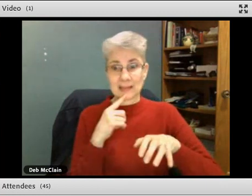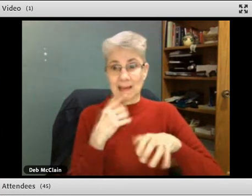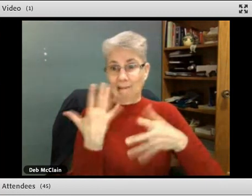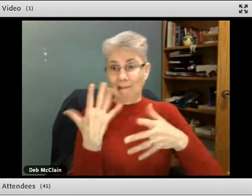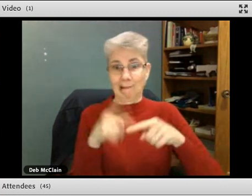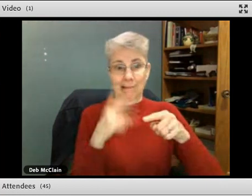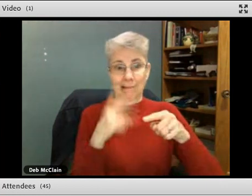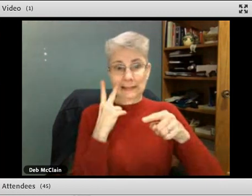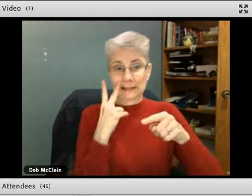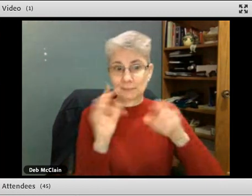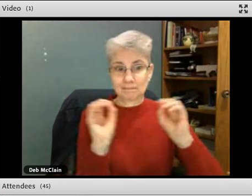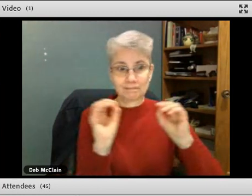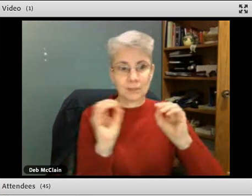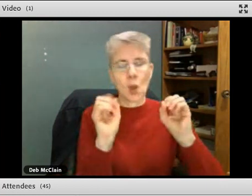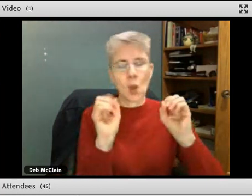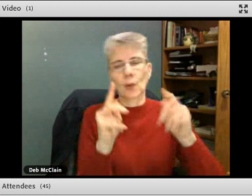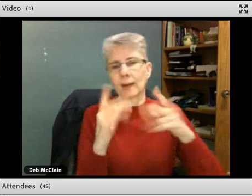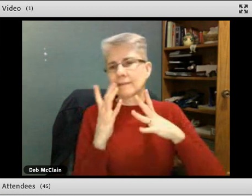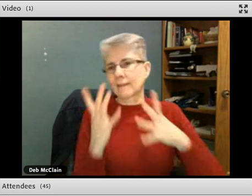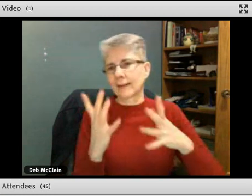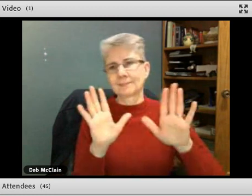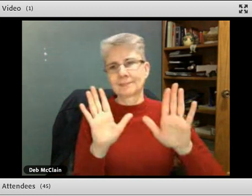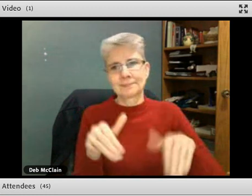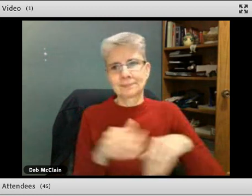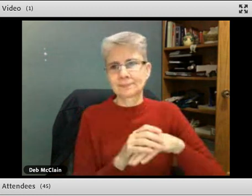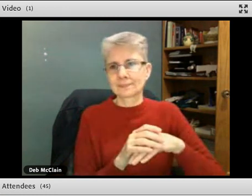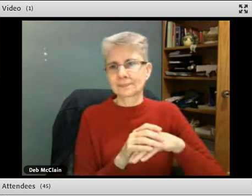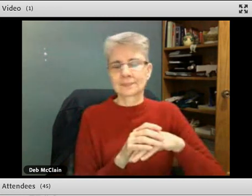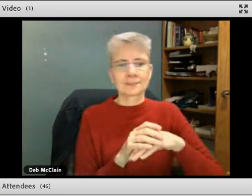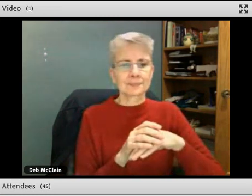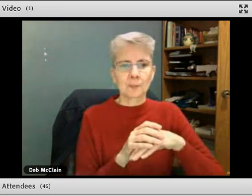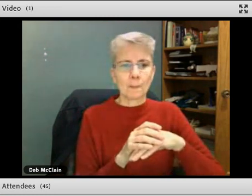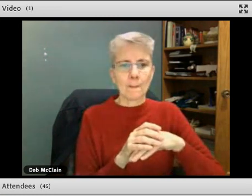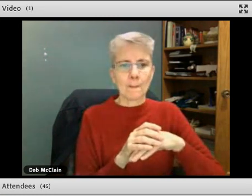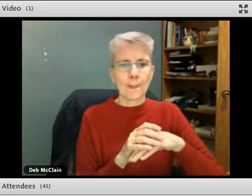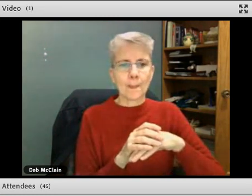Blumberg: Where are you highlighting? McCourry: What does it look like?